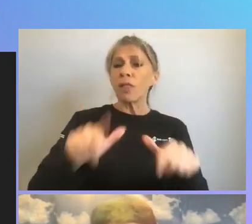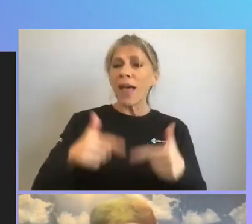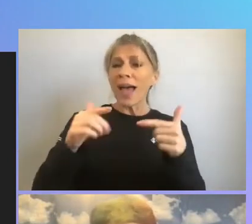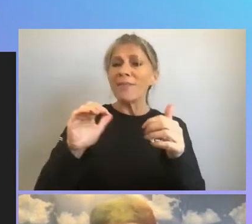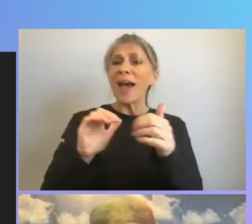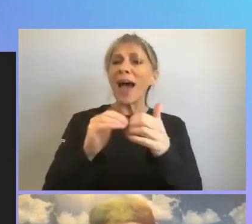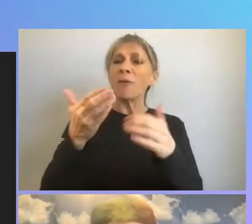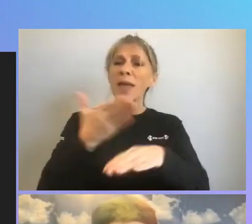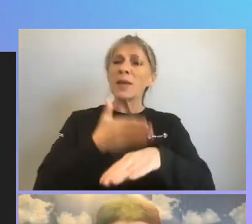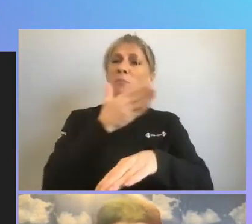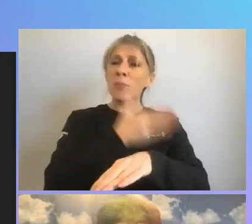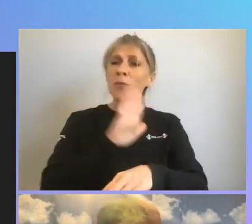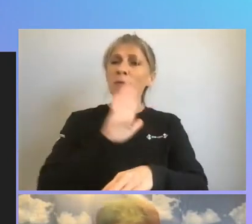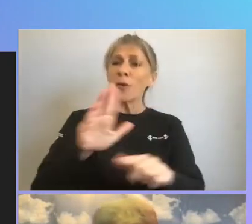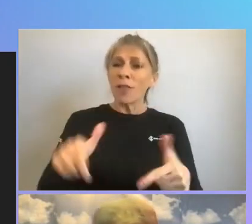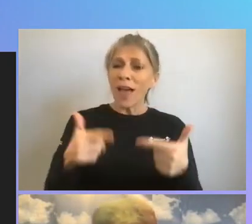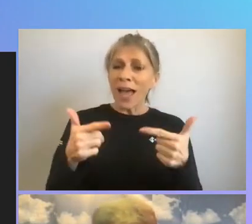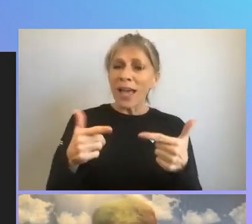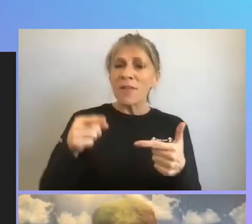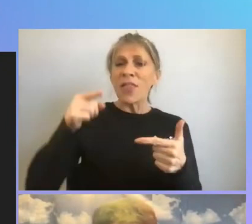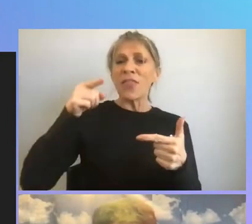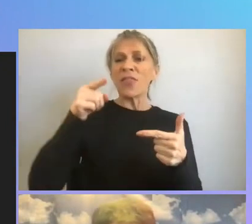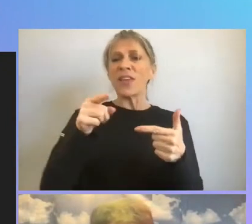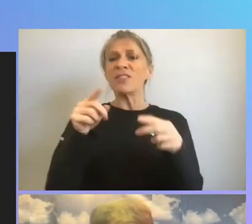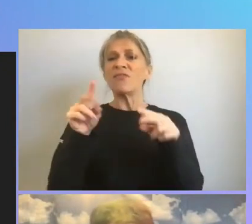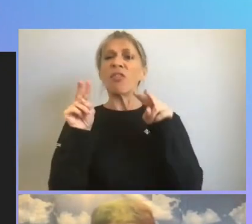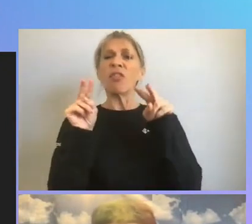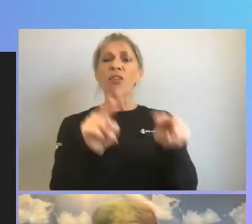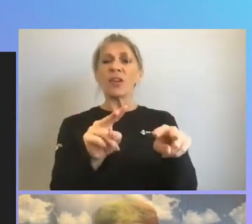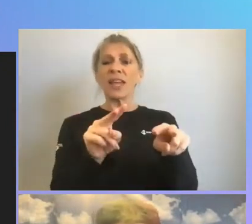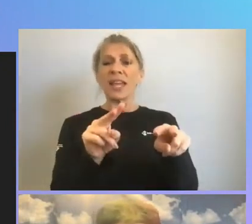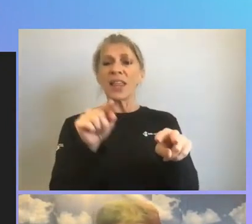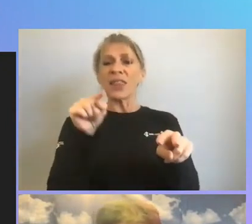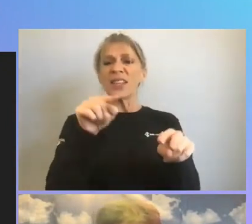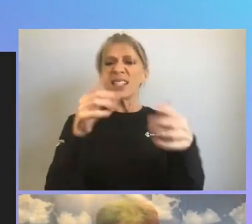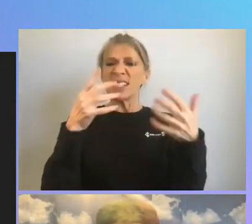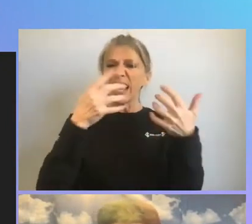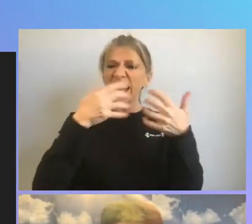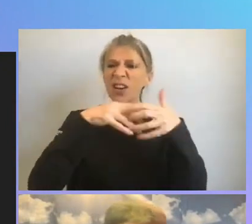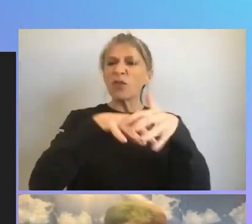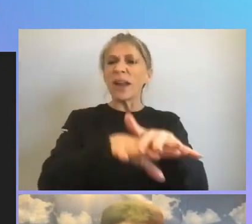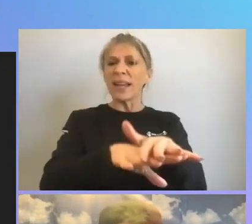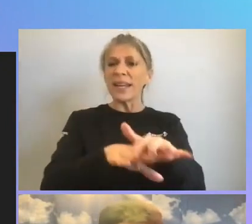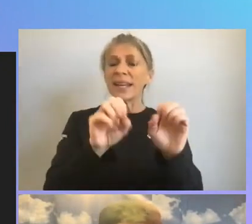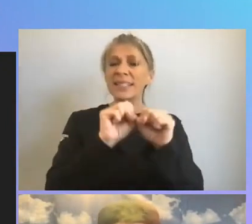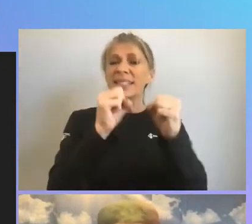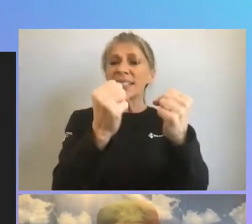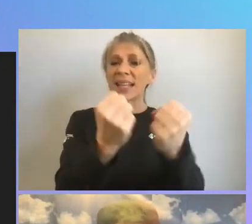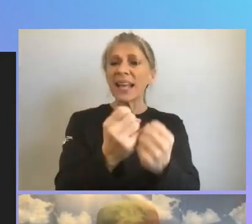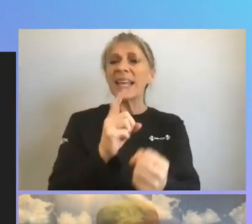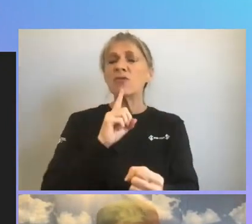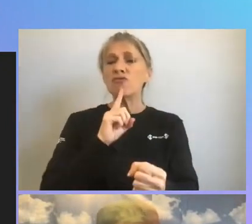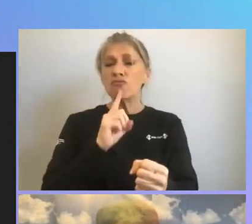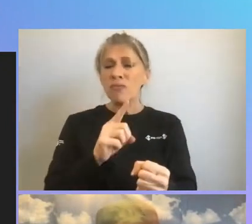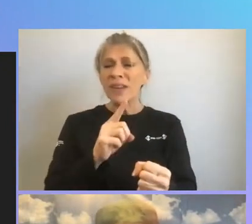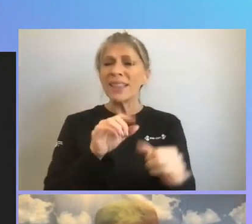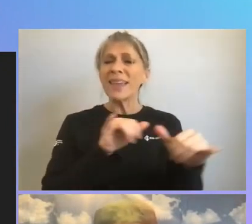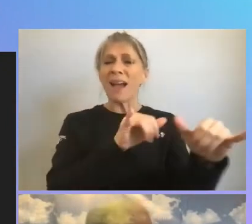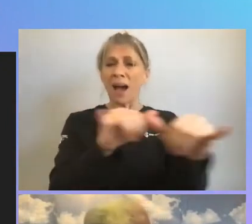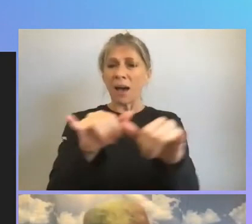objectification is integrated into society and it's really